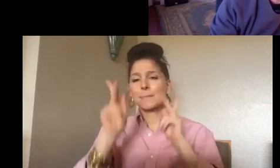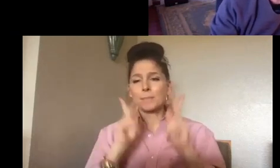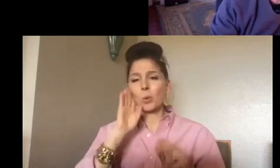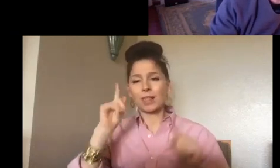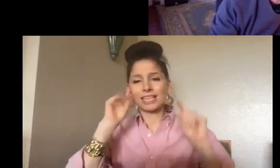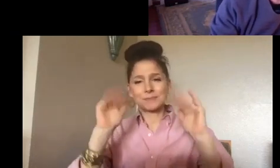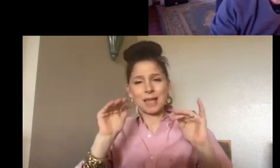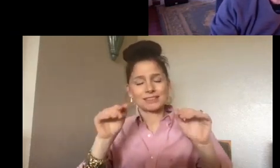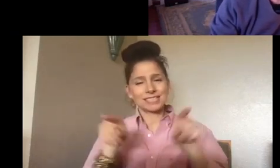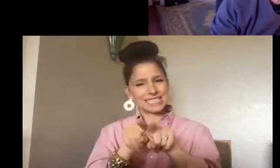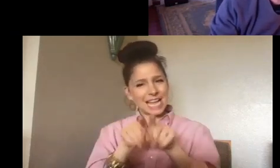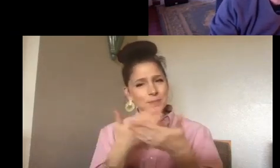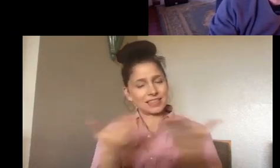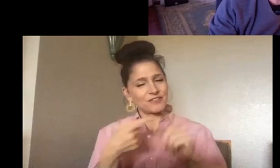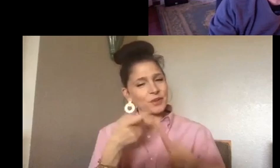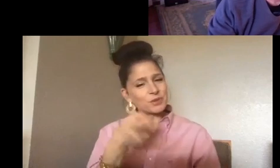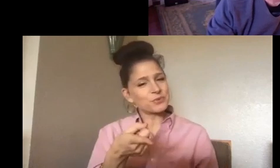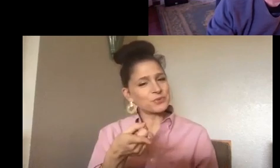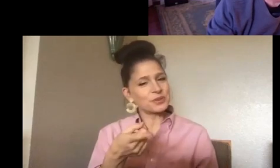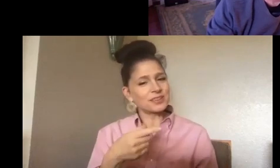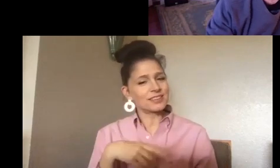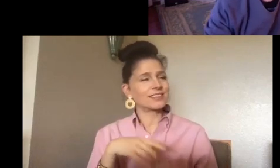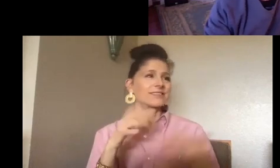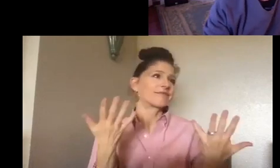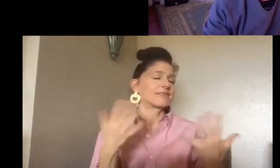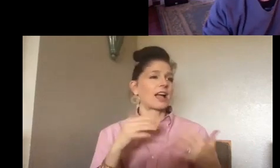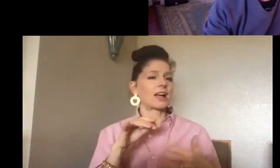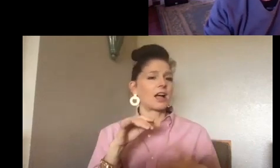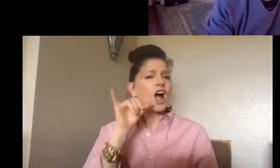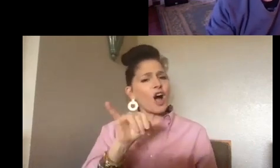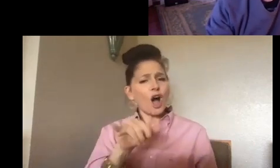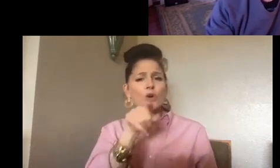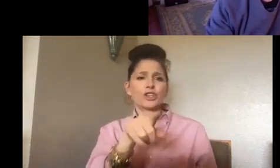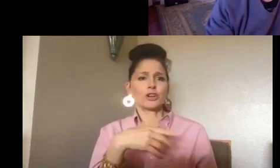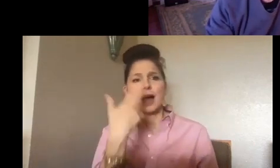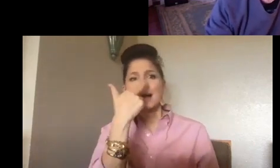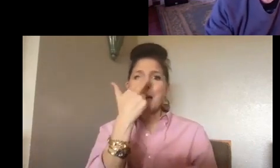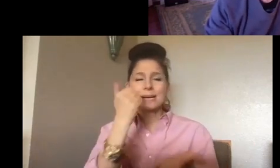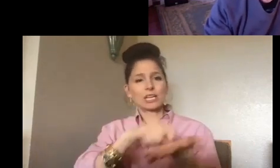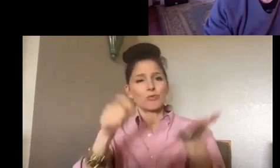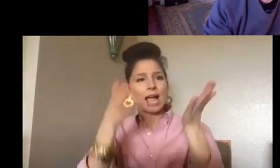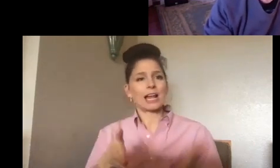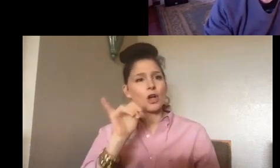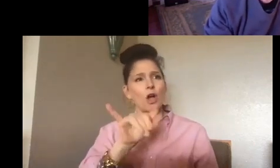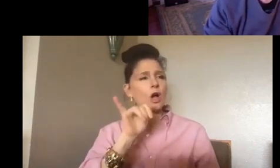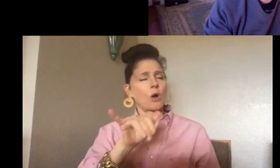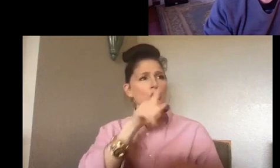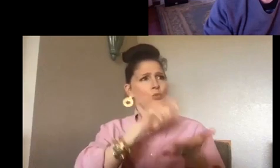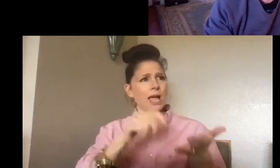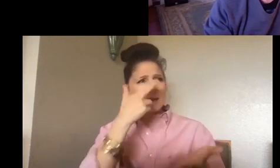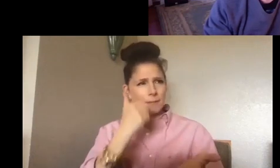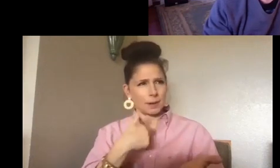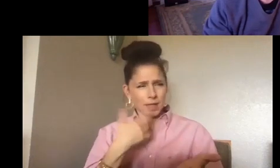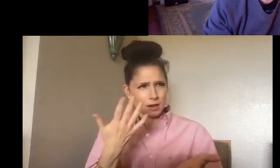People will expect the same things from you. "Oh, you're a comedy writer, so you're going